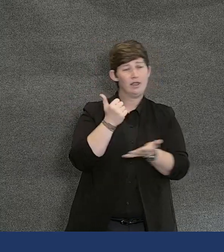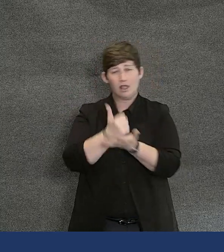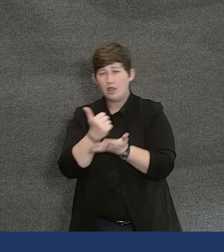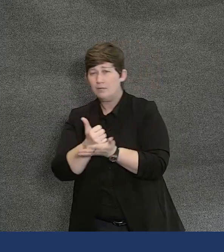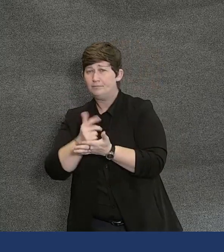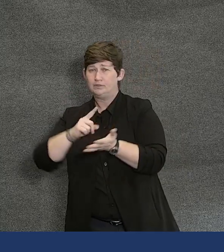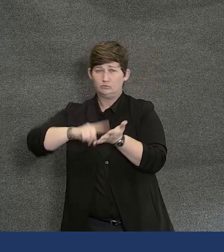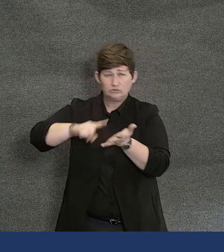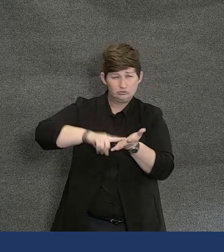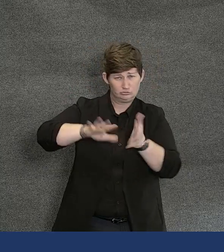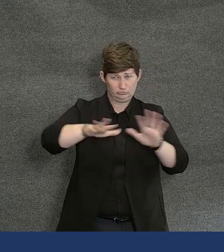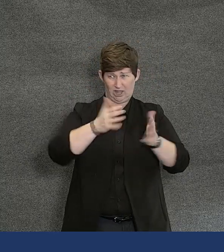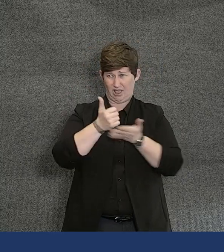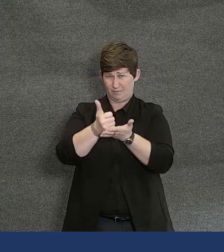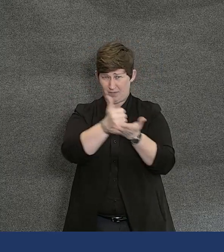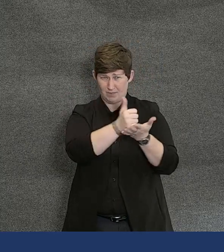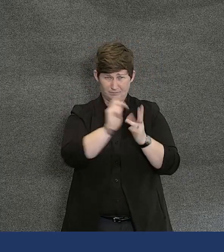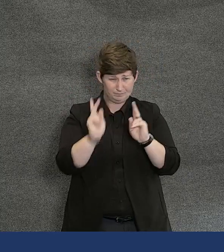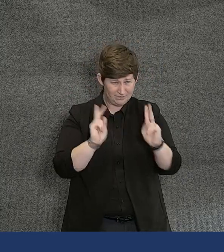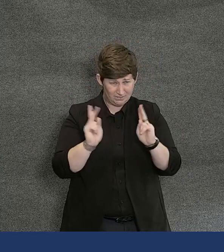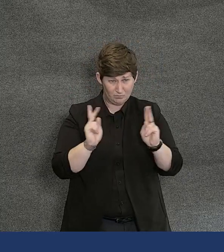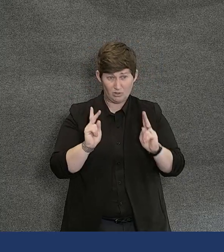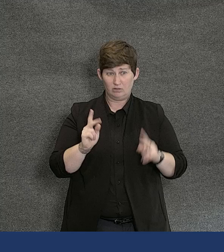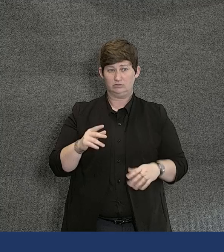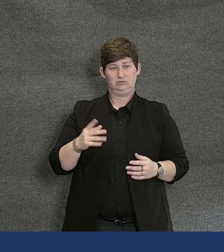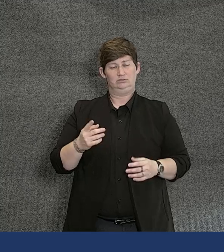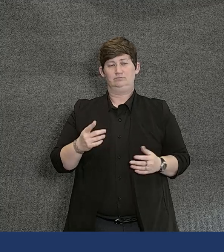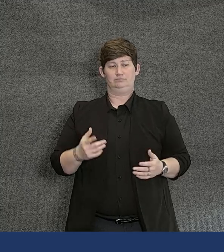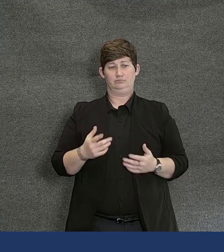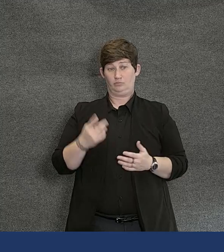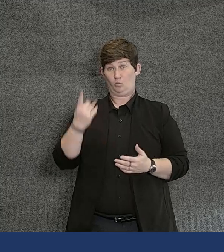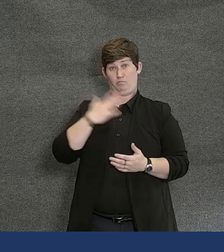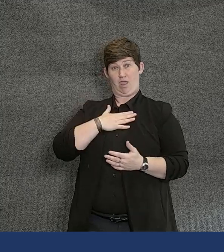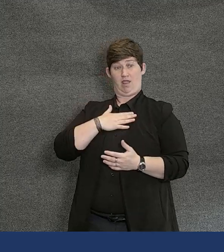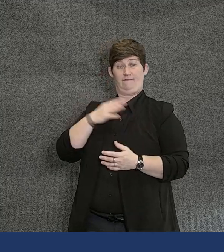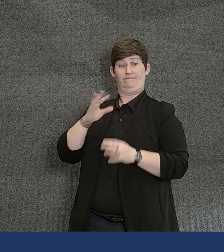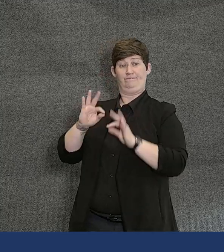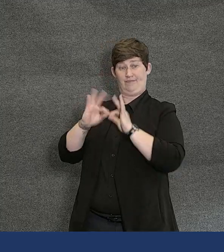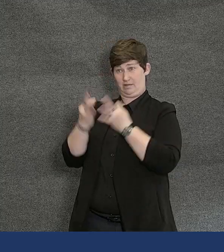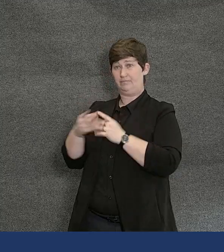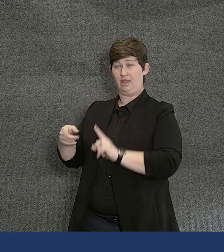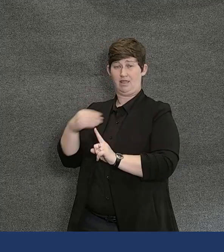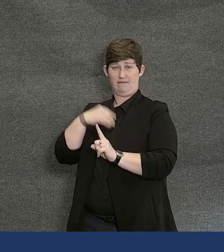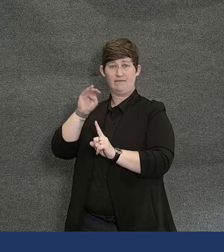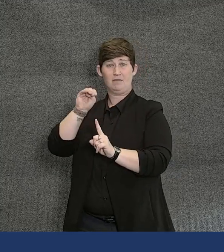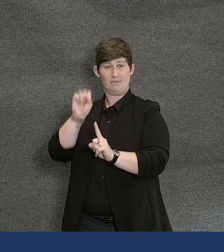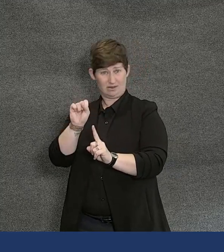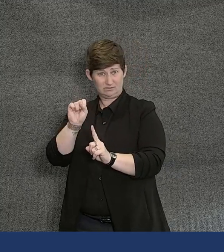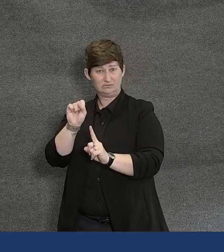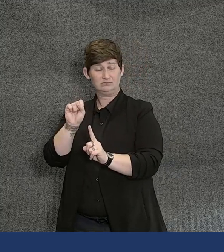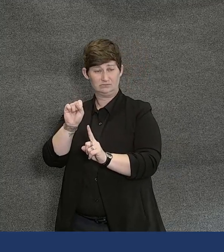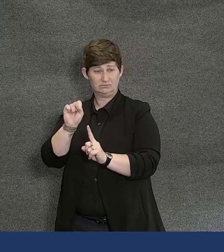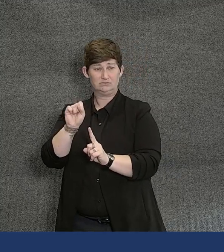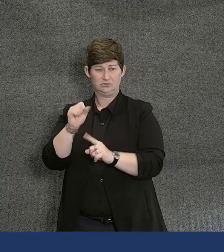One of my loved ones has multiple sclerosis, and we are always trying to figure out what's the latest